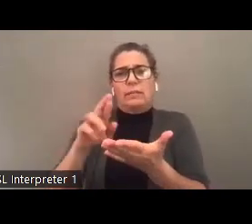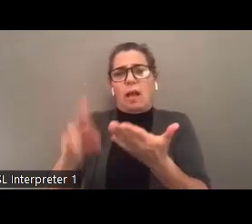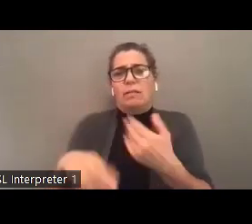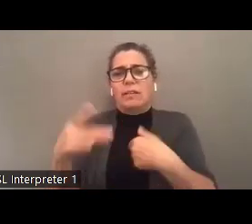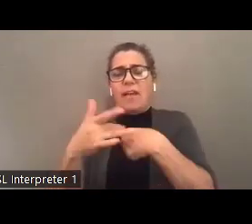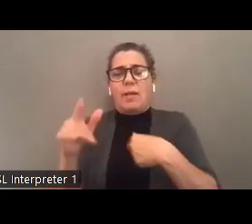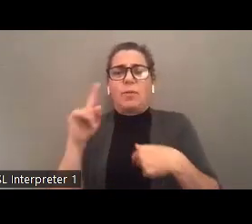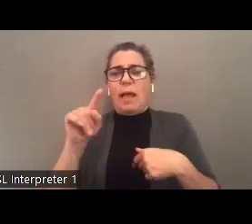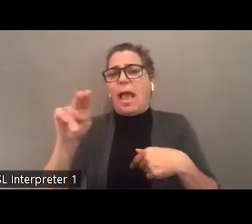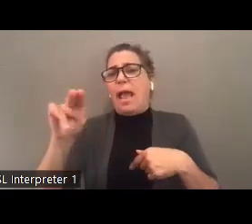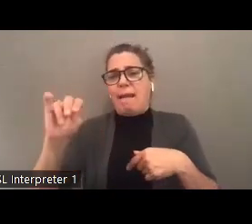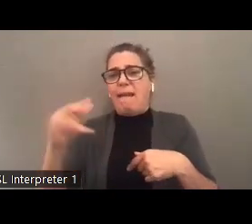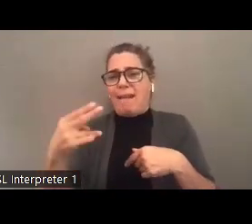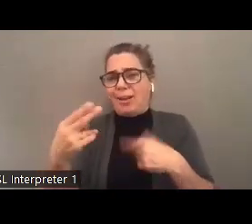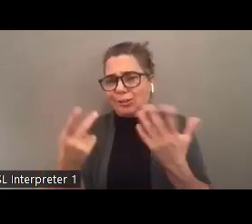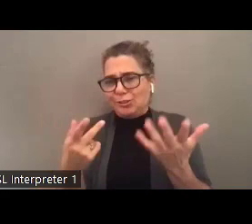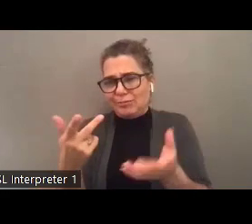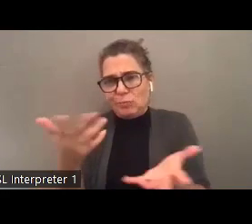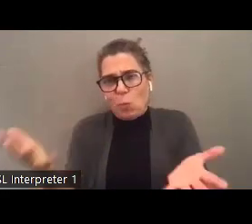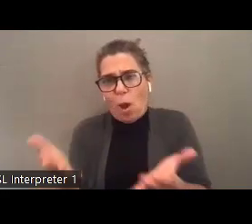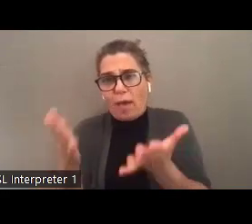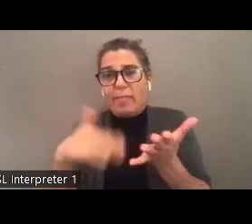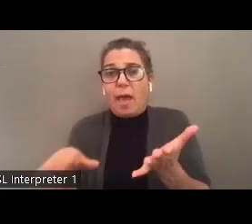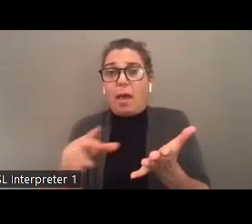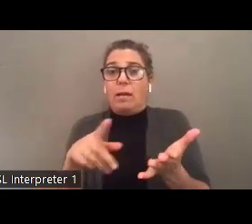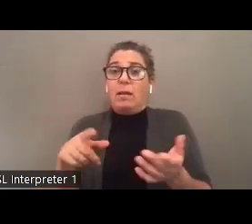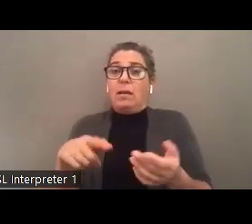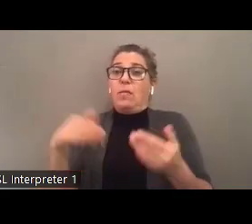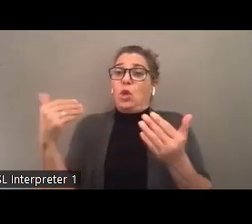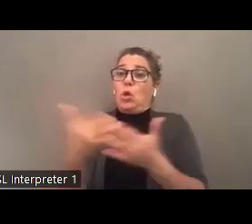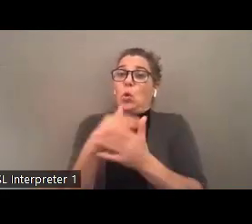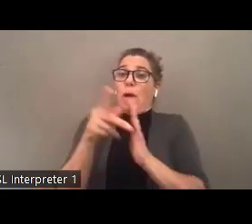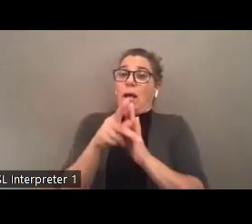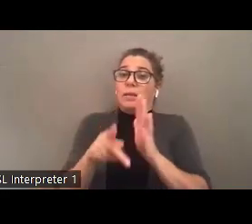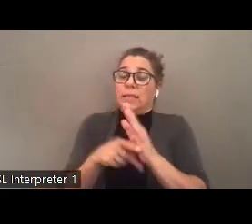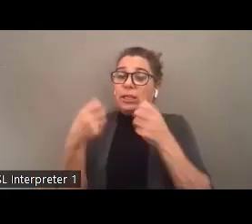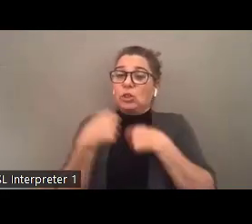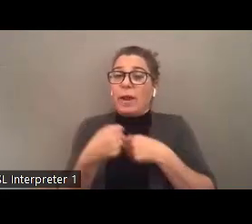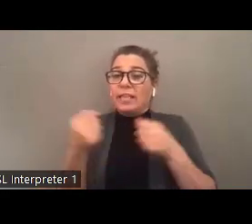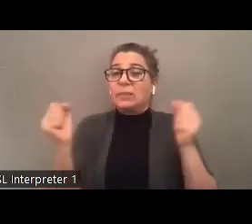and the new DMS policy really promotes the transparency and accountability in research